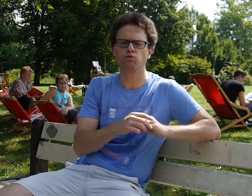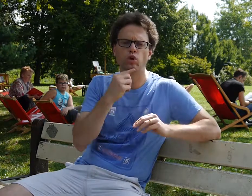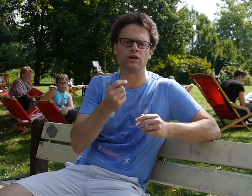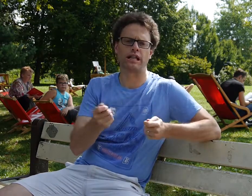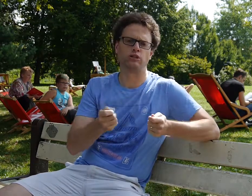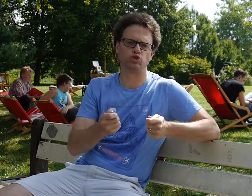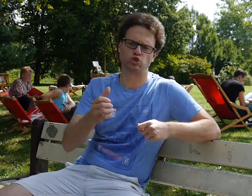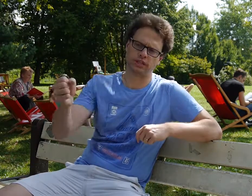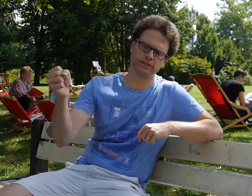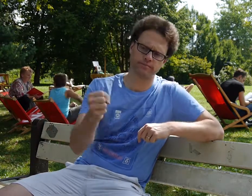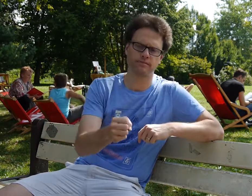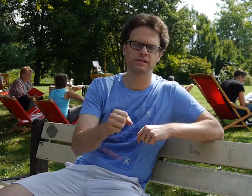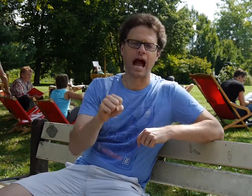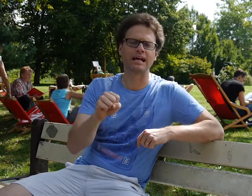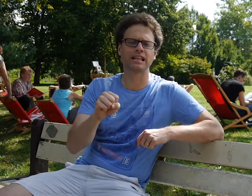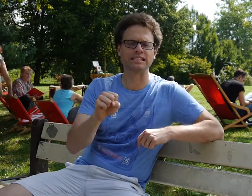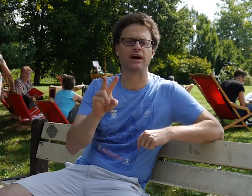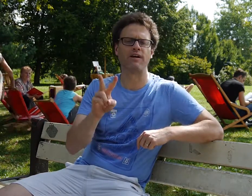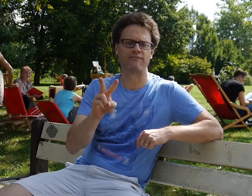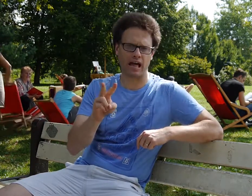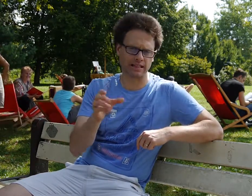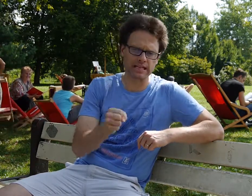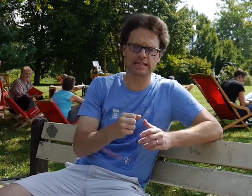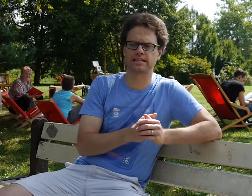directed by Andres Valdes.